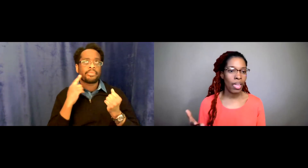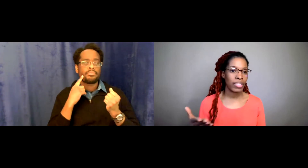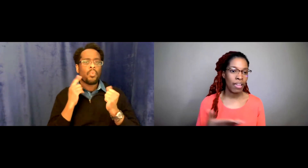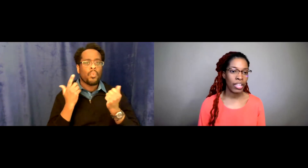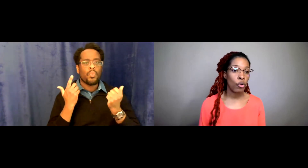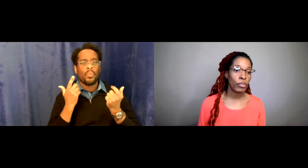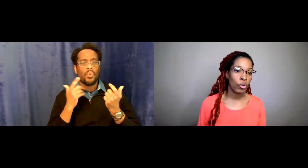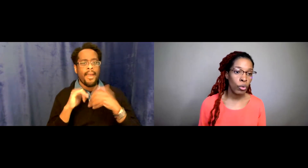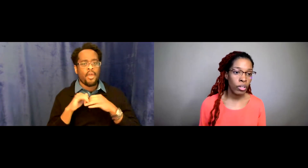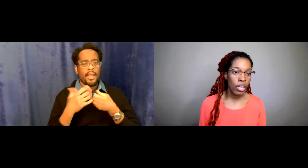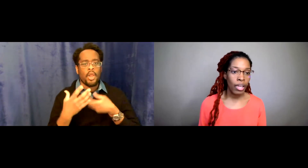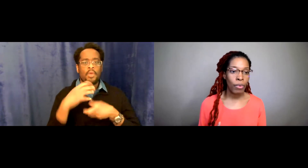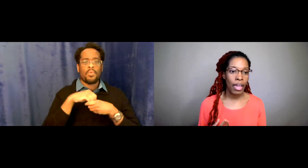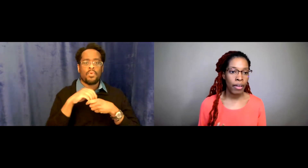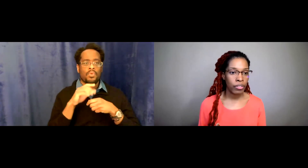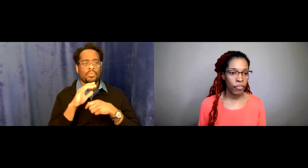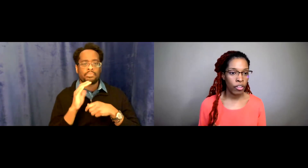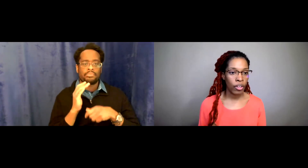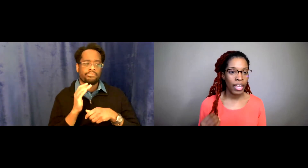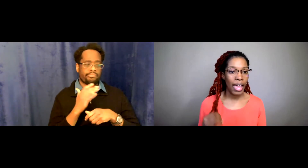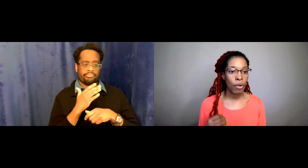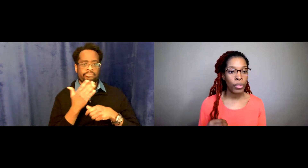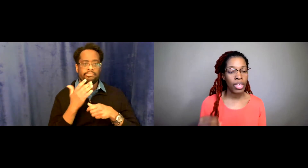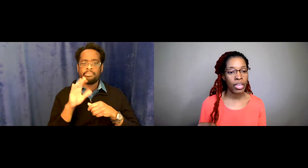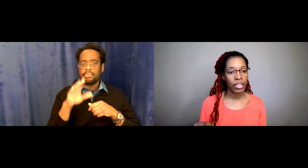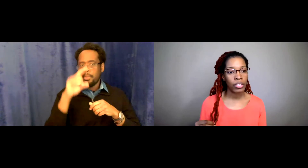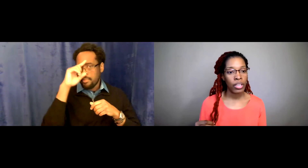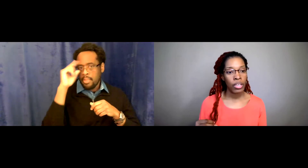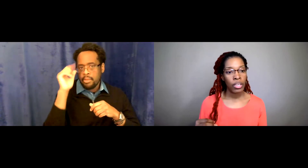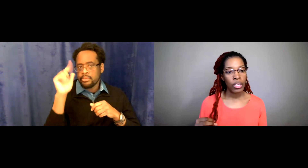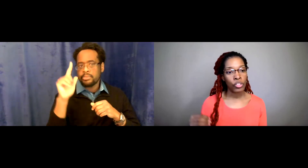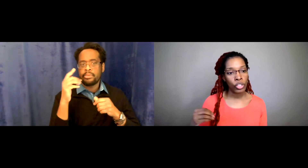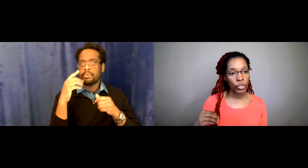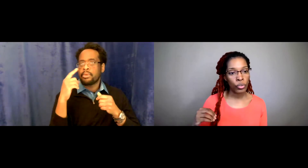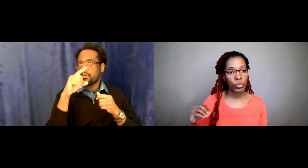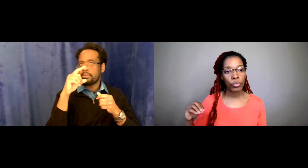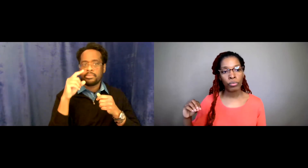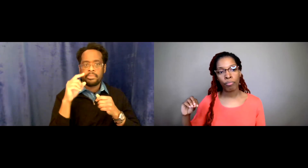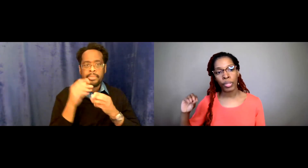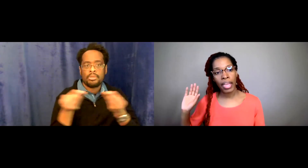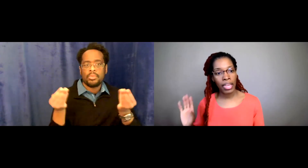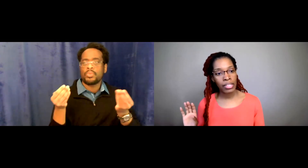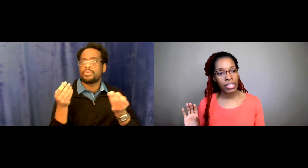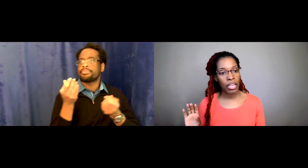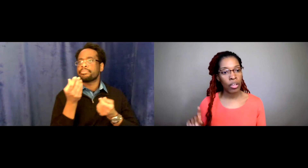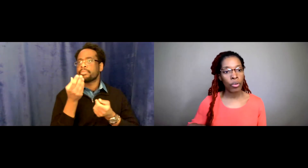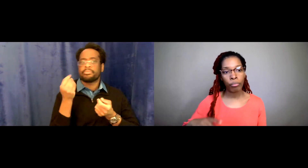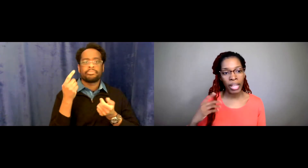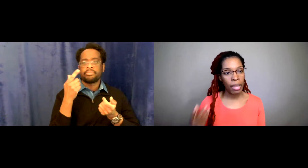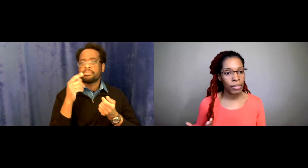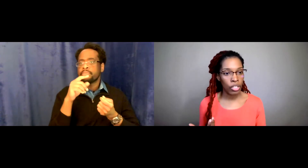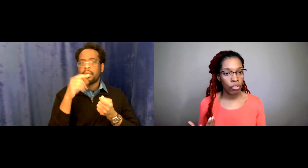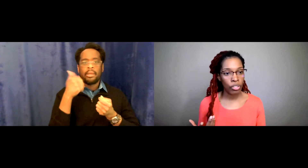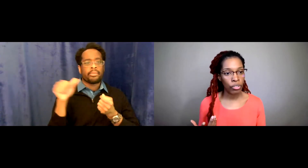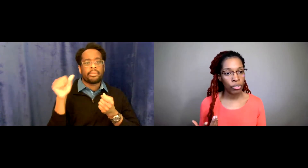to have that open door and we have to figure out how we can include black asl black materials